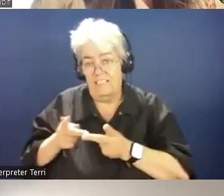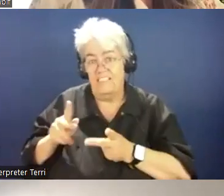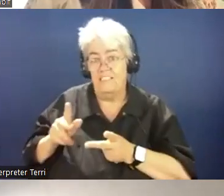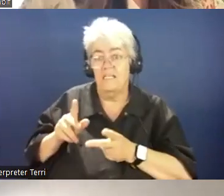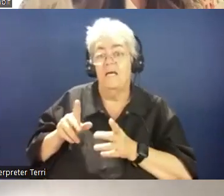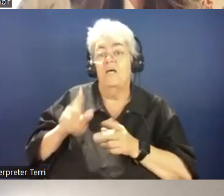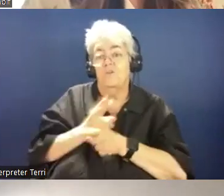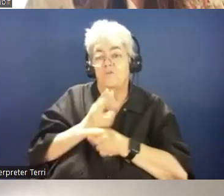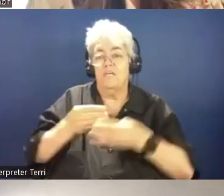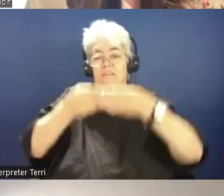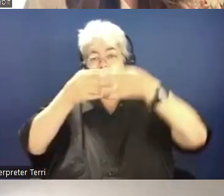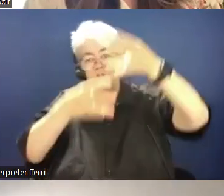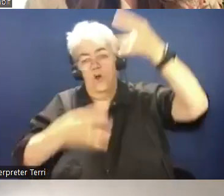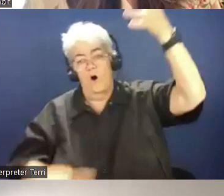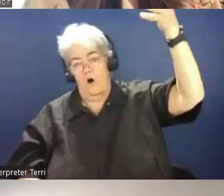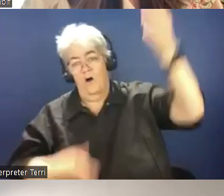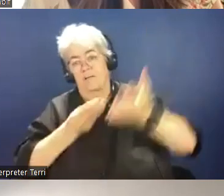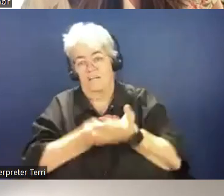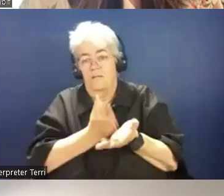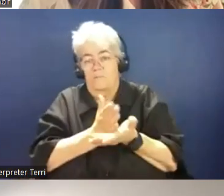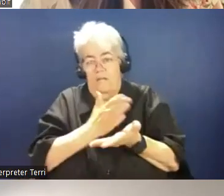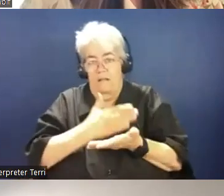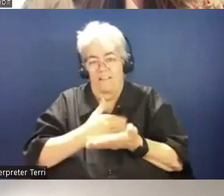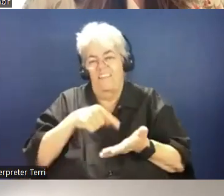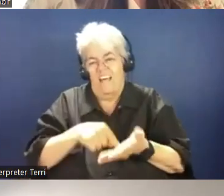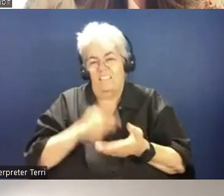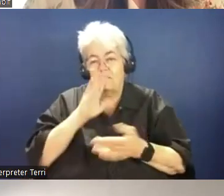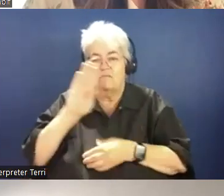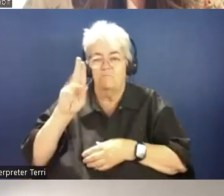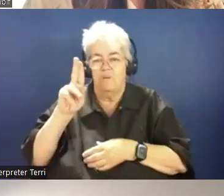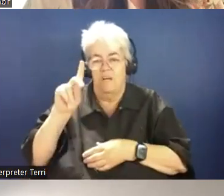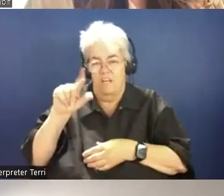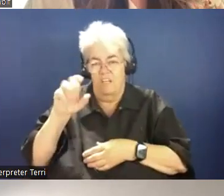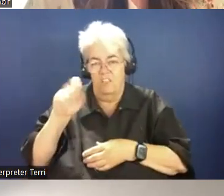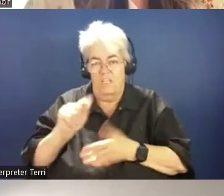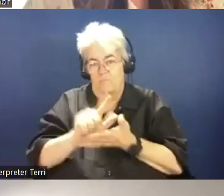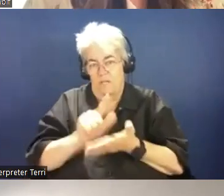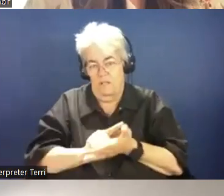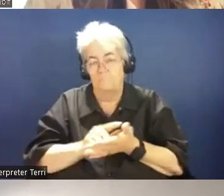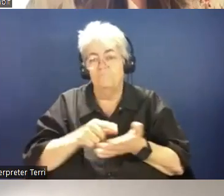And the long bill is the budget bill. We saw $8 million go to the Office of